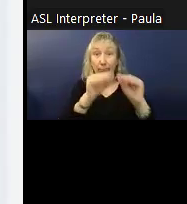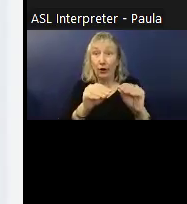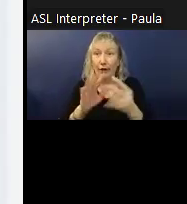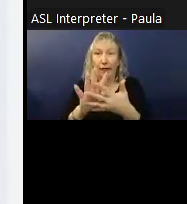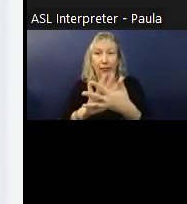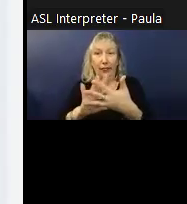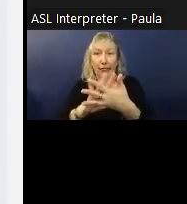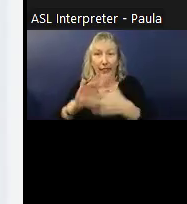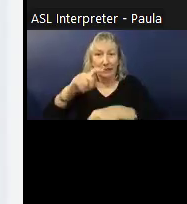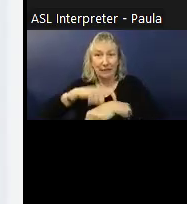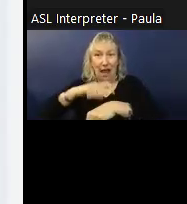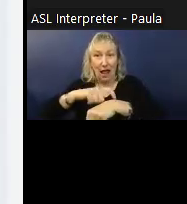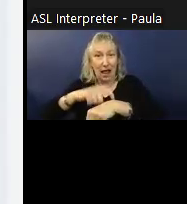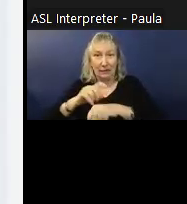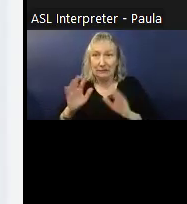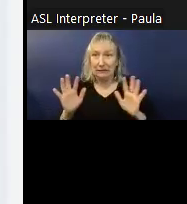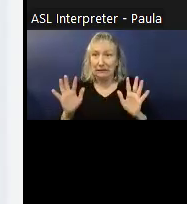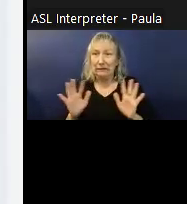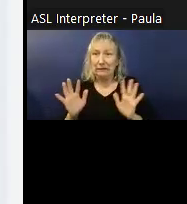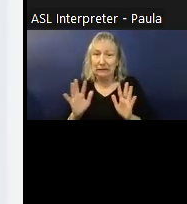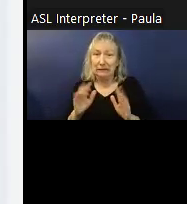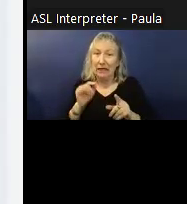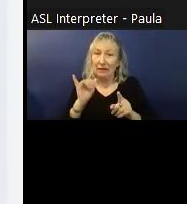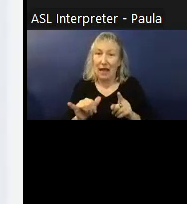And I, I get that this is SOQ that's providing